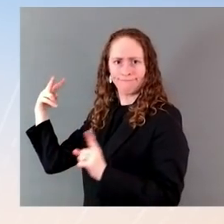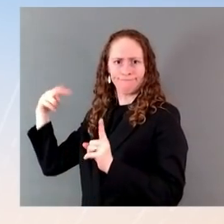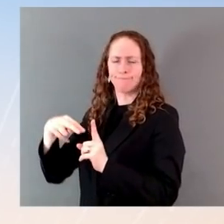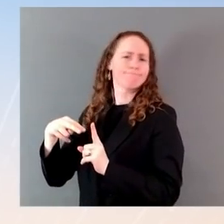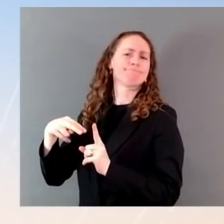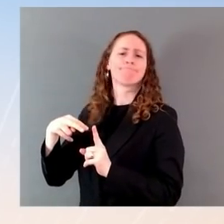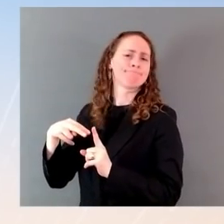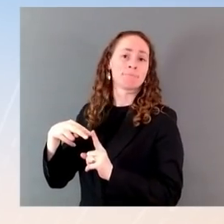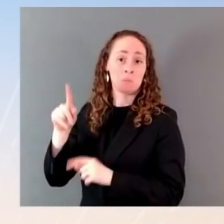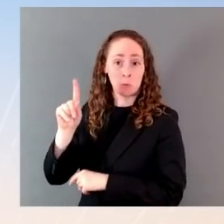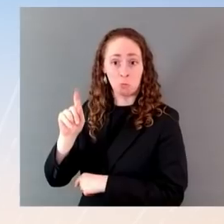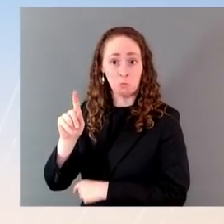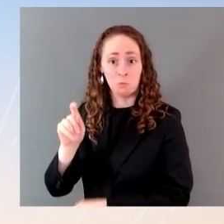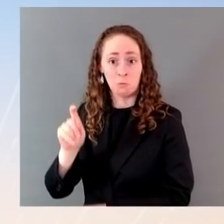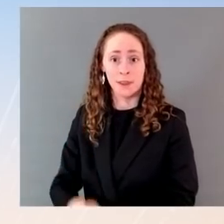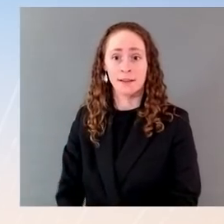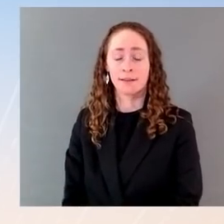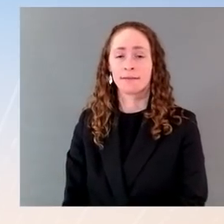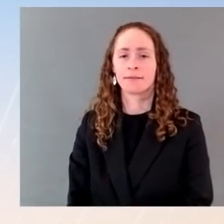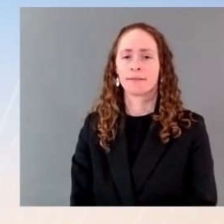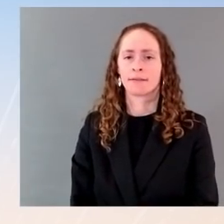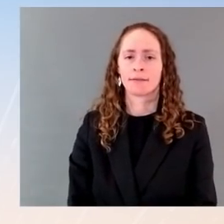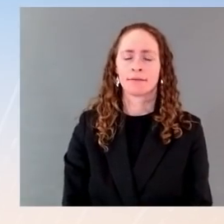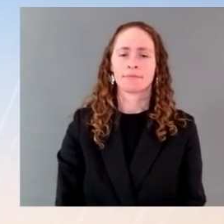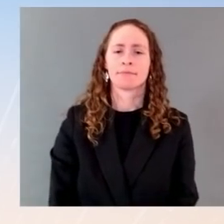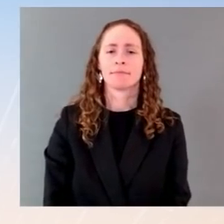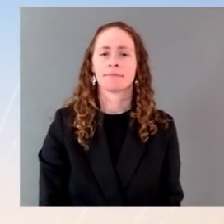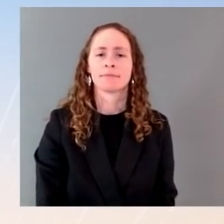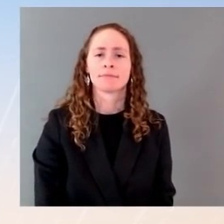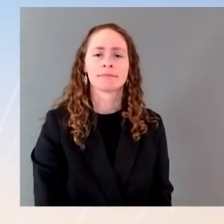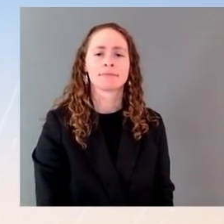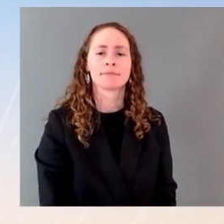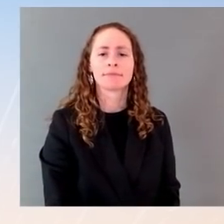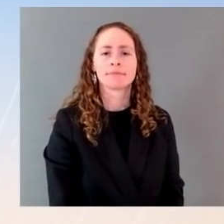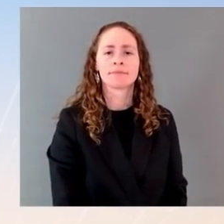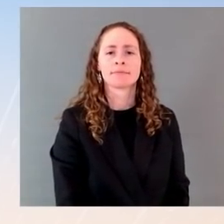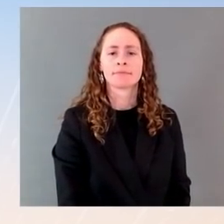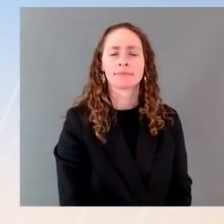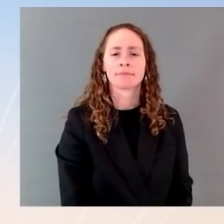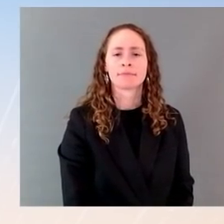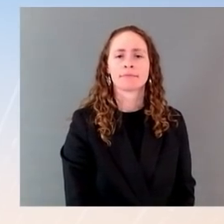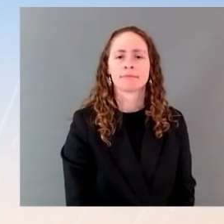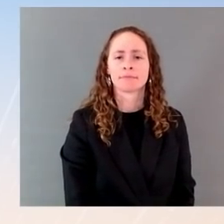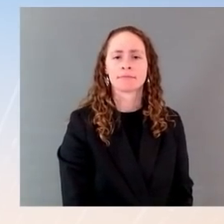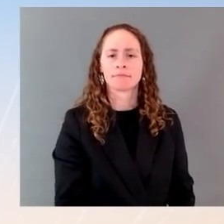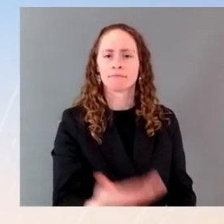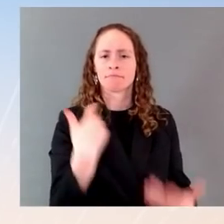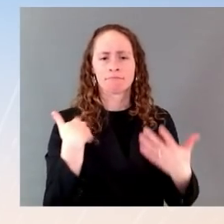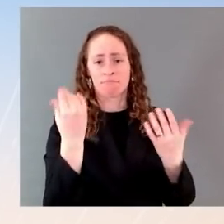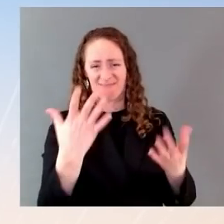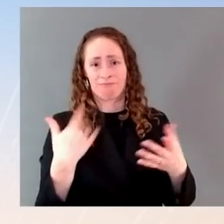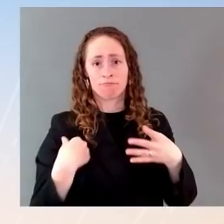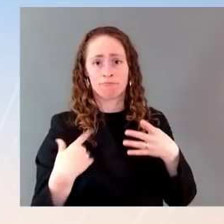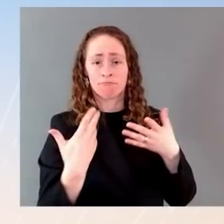what every different element might look like. Those are conversations we would have -- continue to have with our European partners, with Congress.